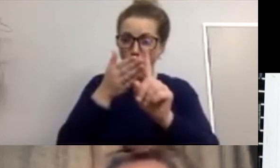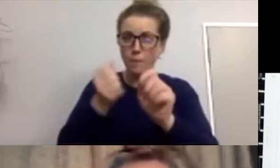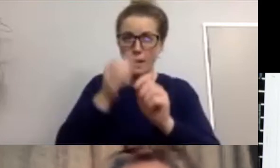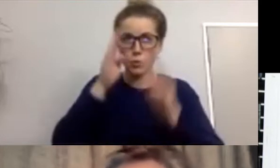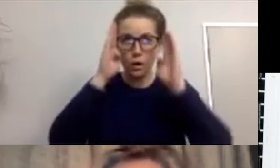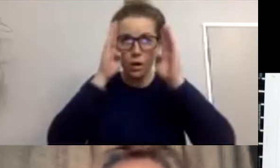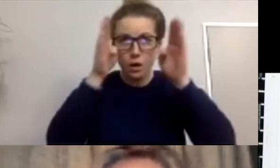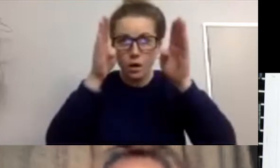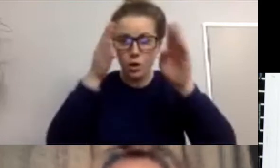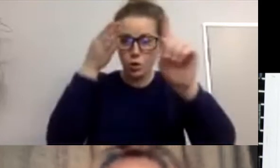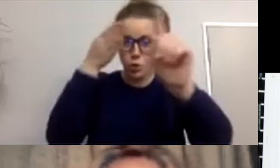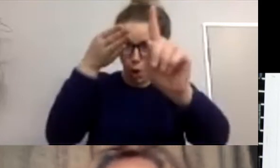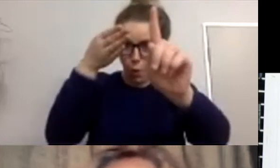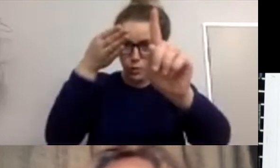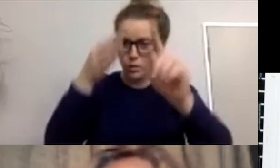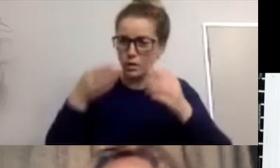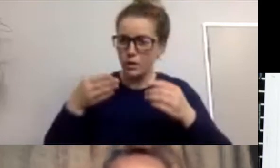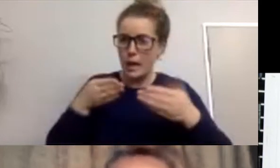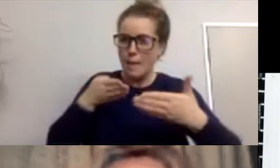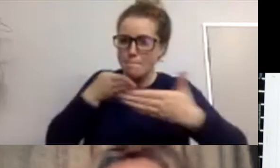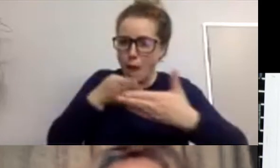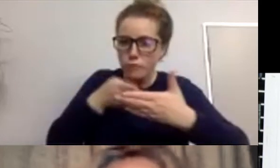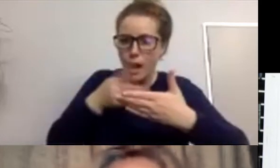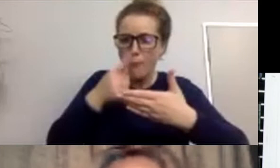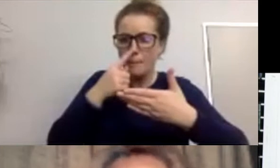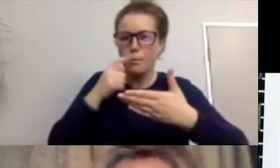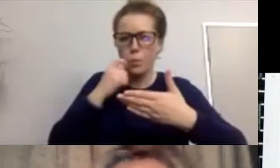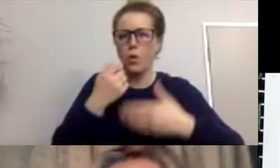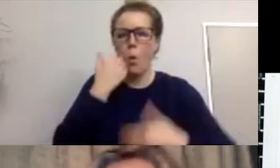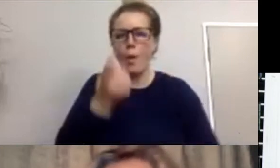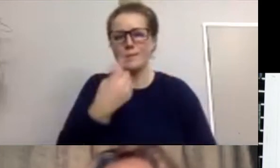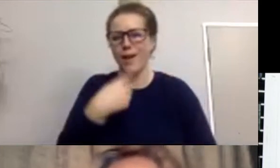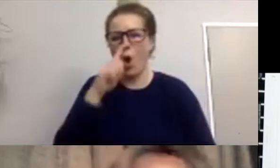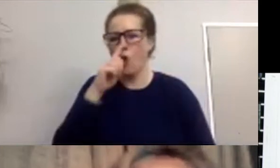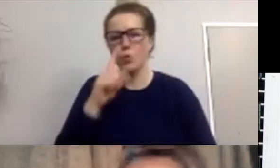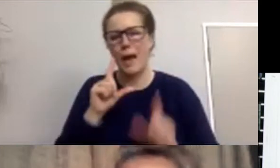and the people will always tell you: you can't do this, and you shouldn't...